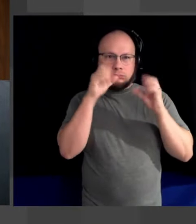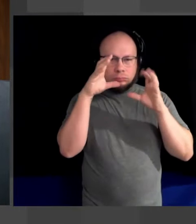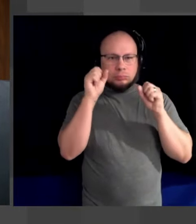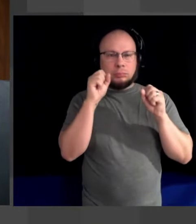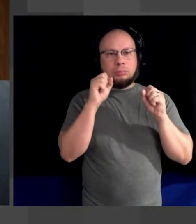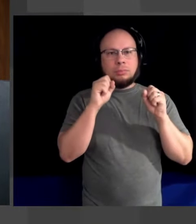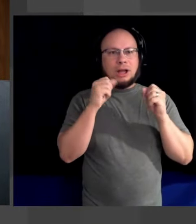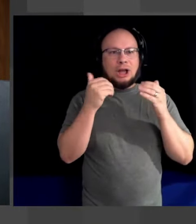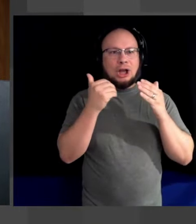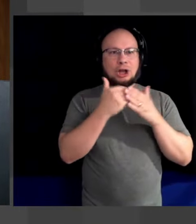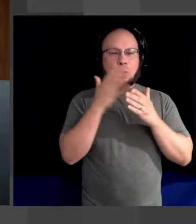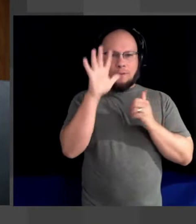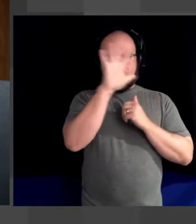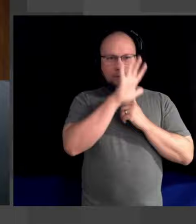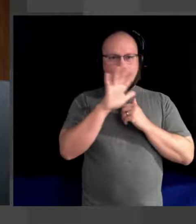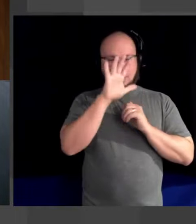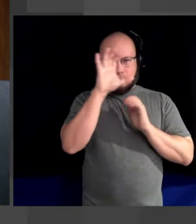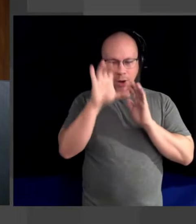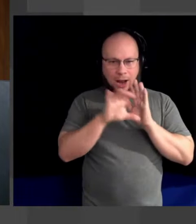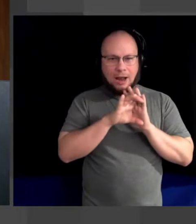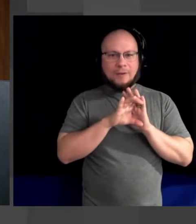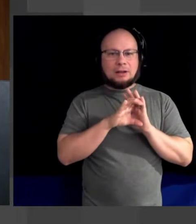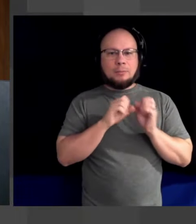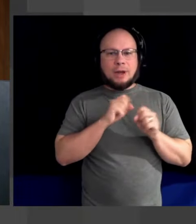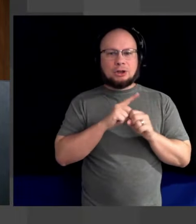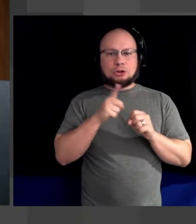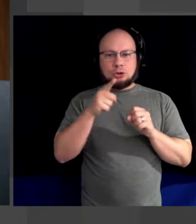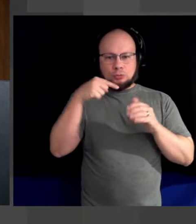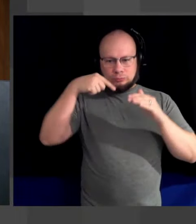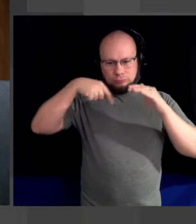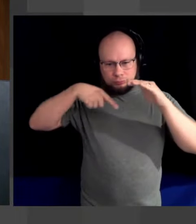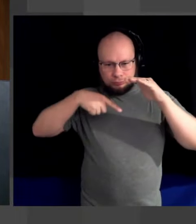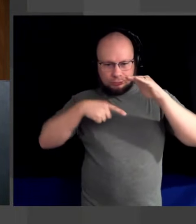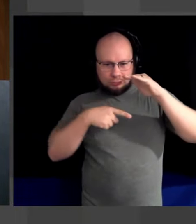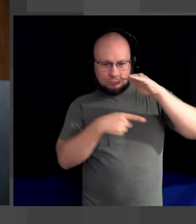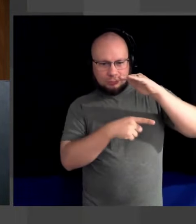VARIATION TO THE UNDERGROUND AND